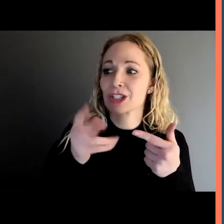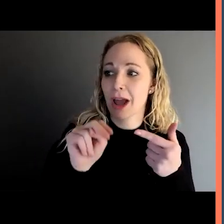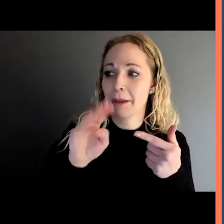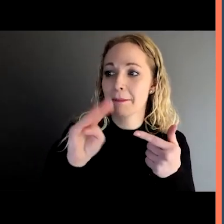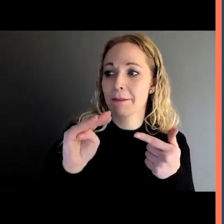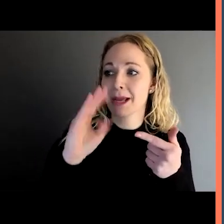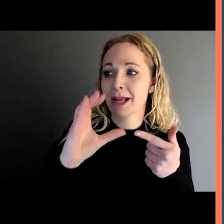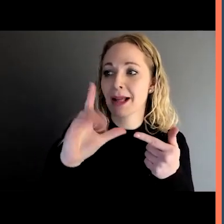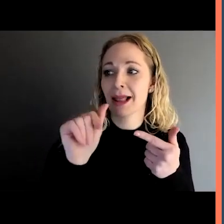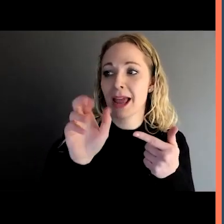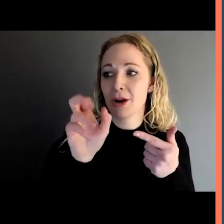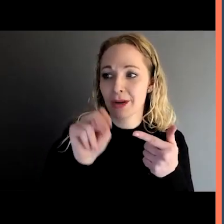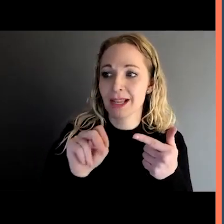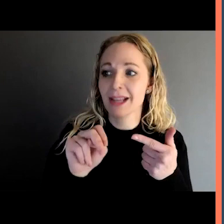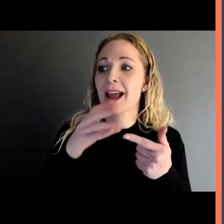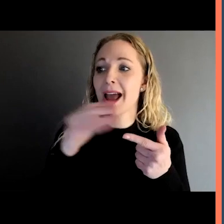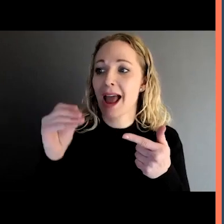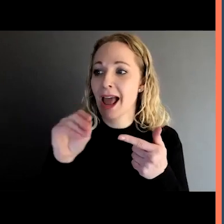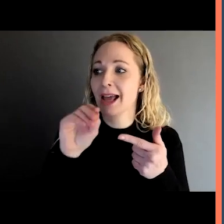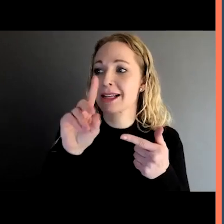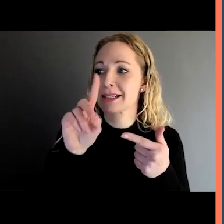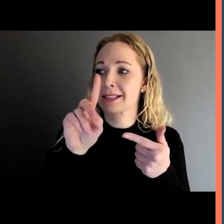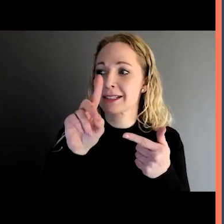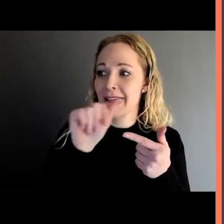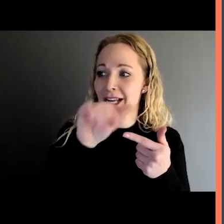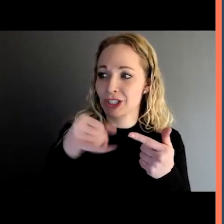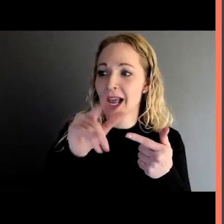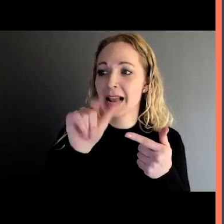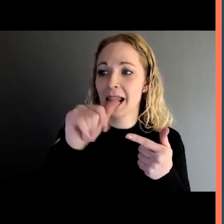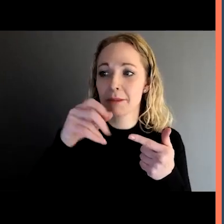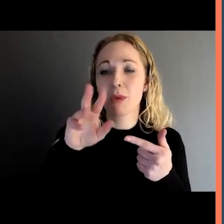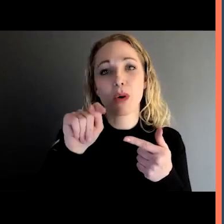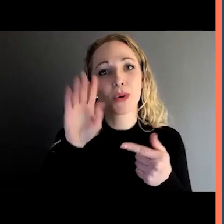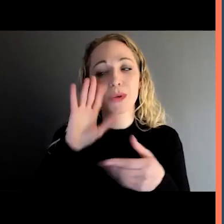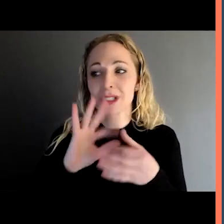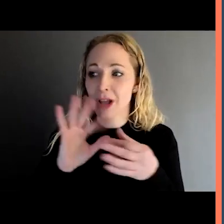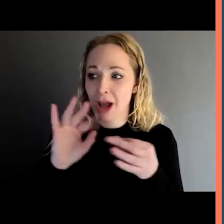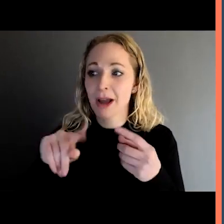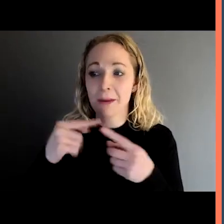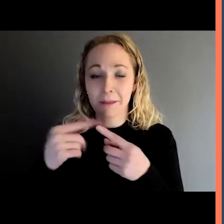WHICH IS COOL AND NEXT Q&A AND YOU CAN ASK THEM